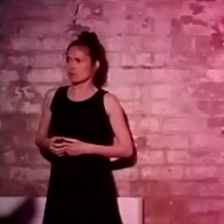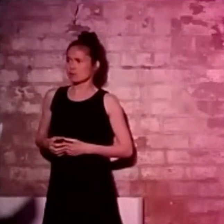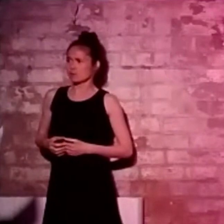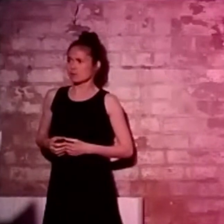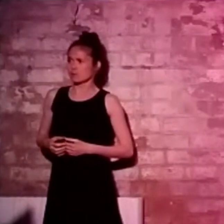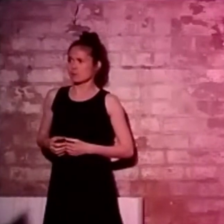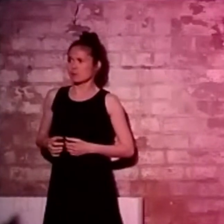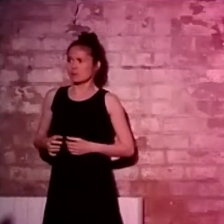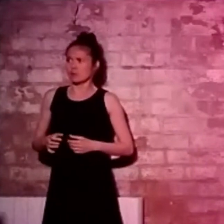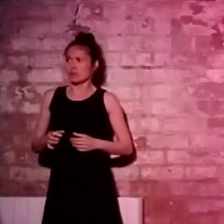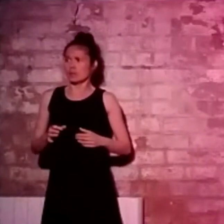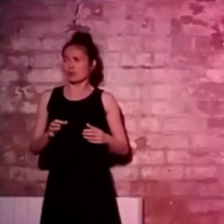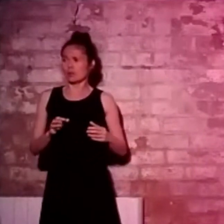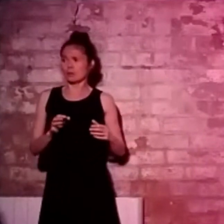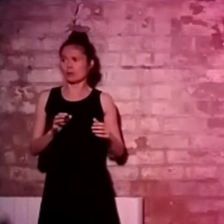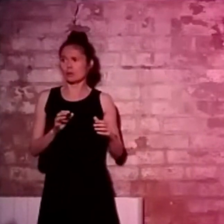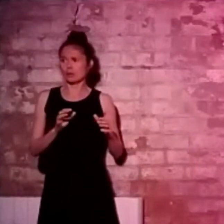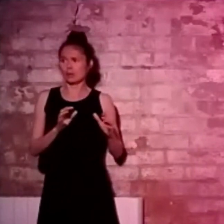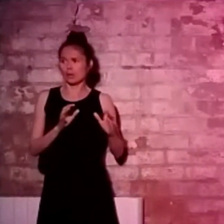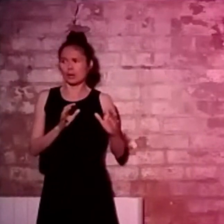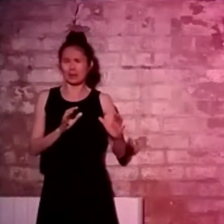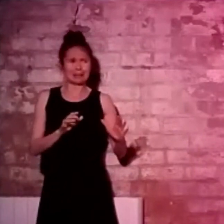This; I wish it not.